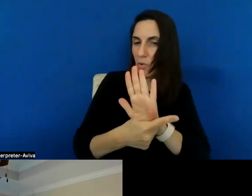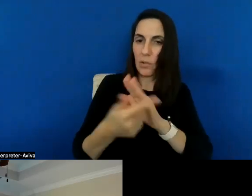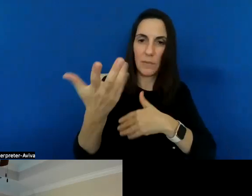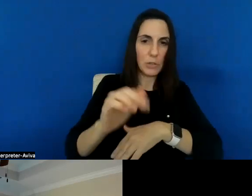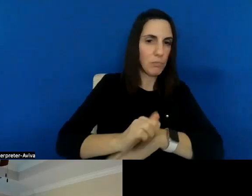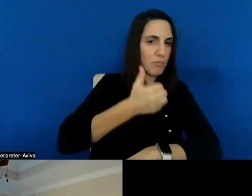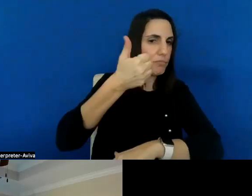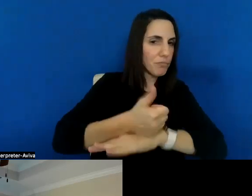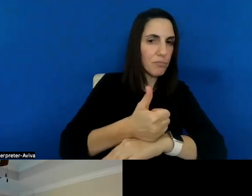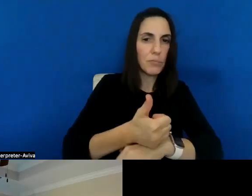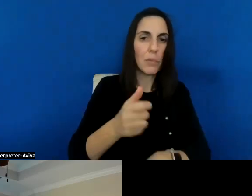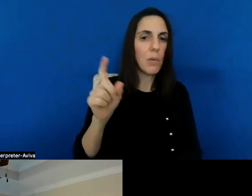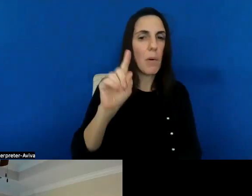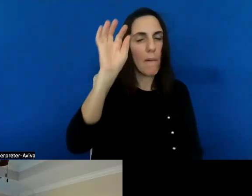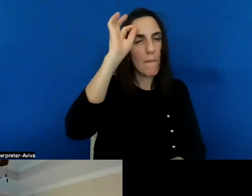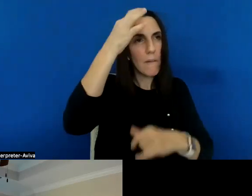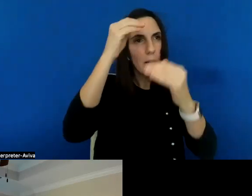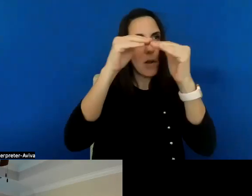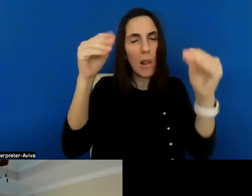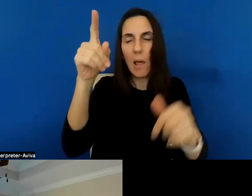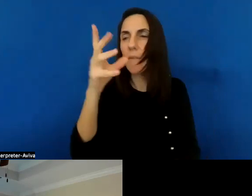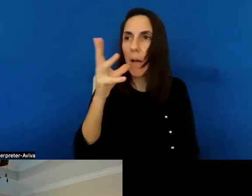on a federal level. 11:10:28 When parents sitting around a dining